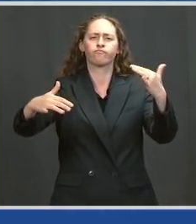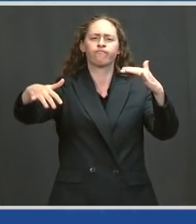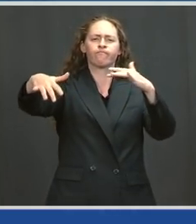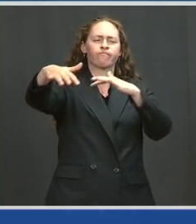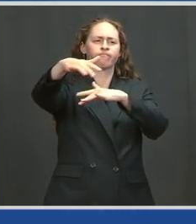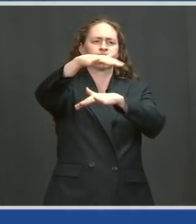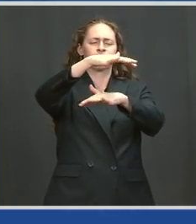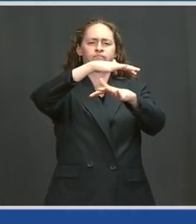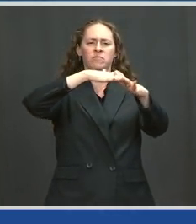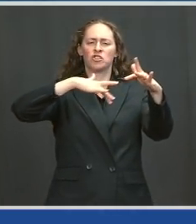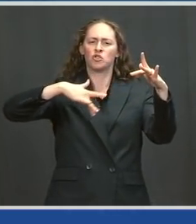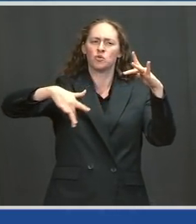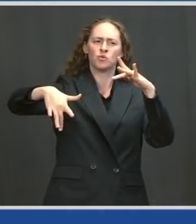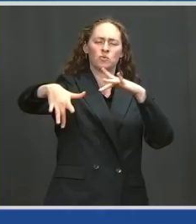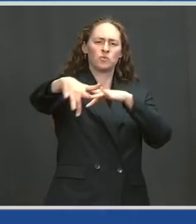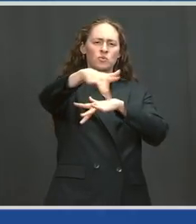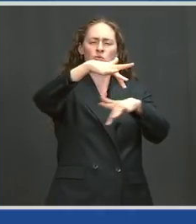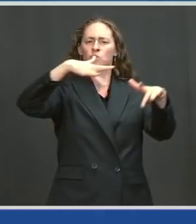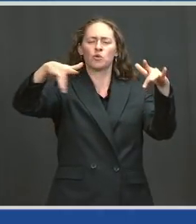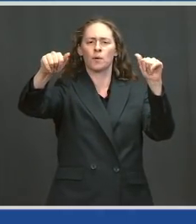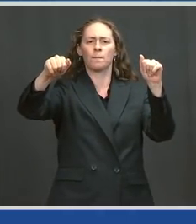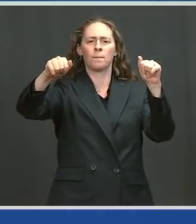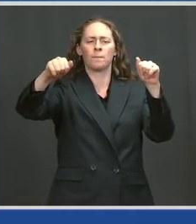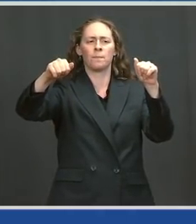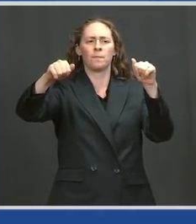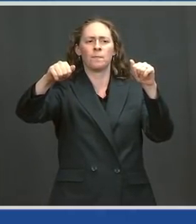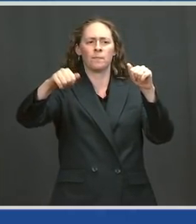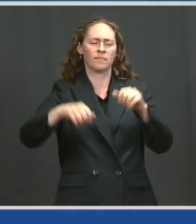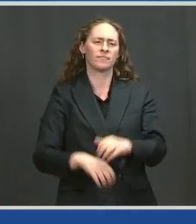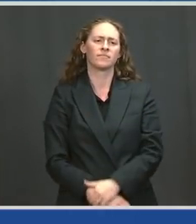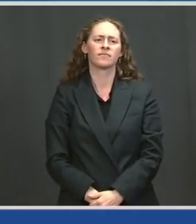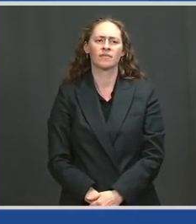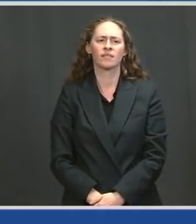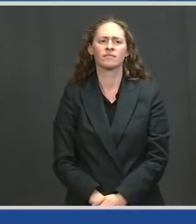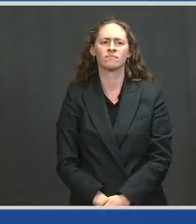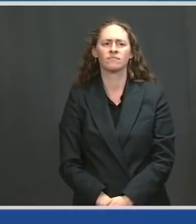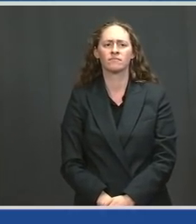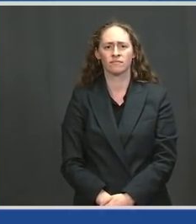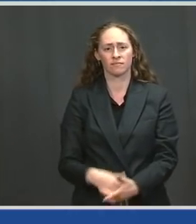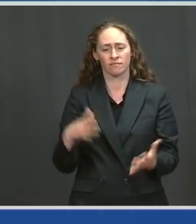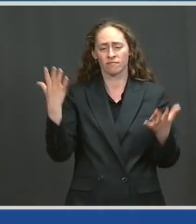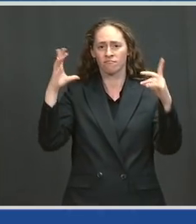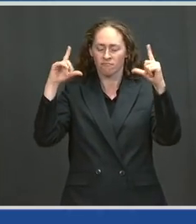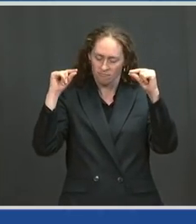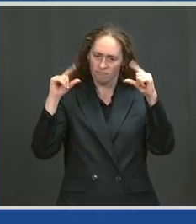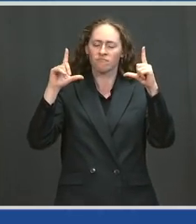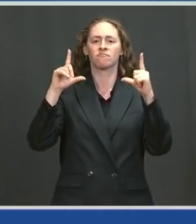Less than 24 hours, in Less than 24 hours, 1,100